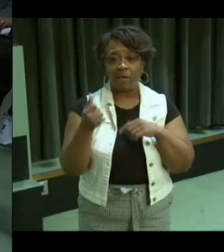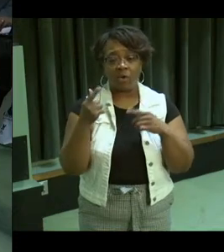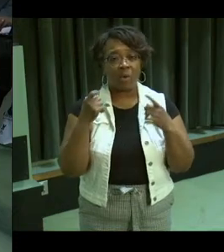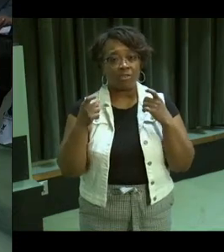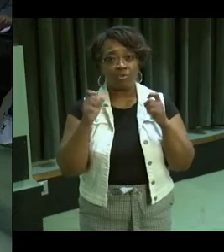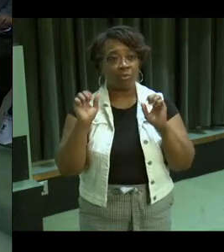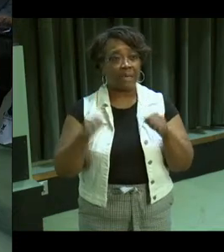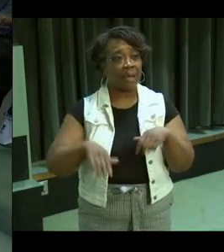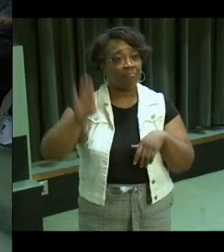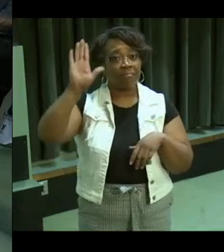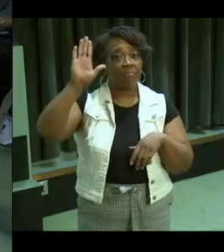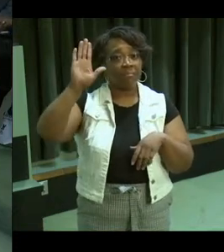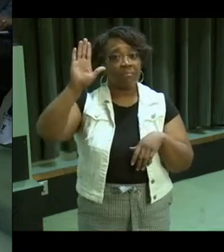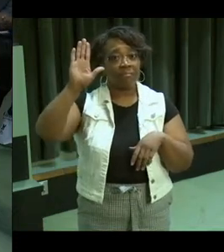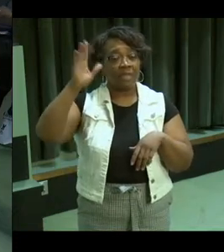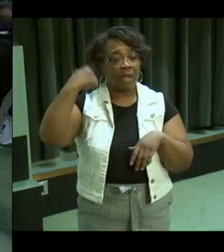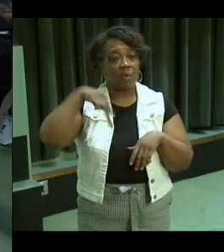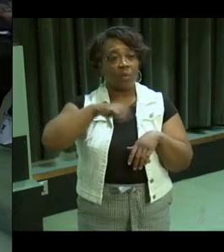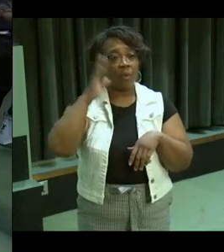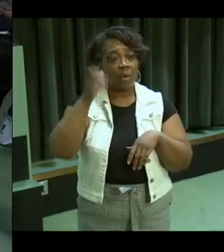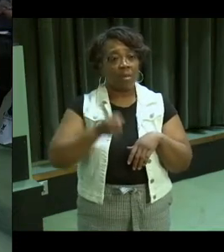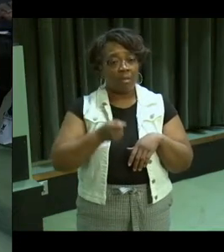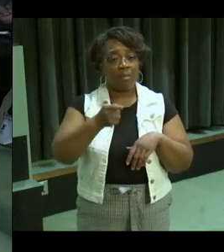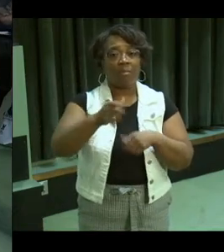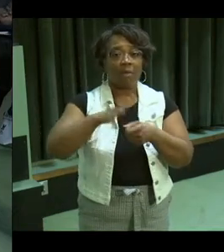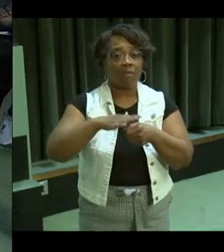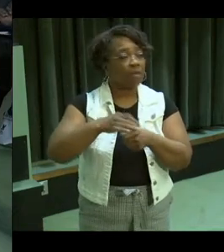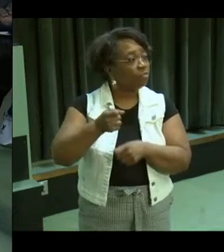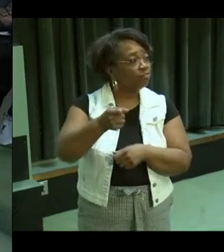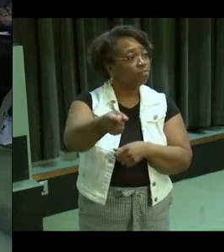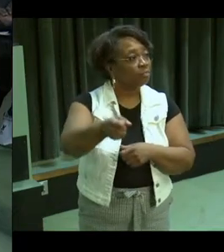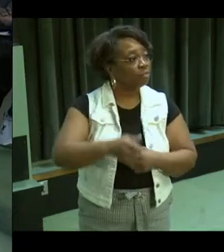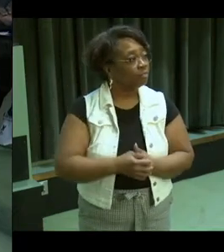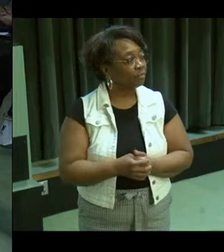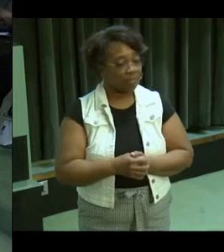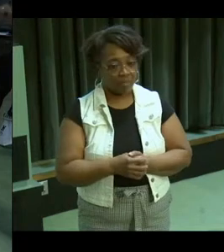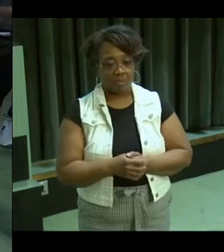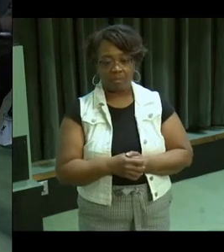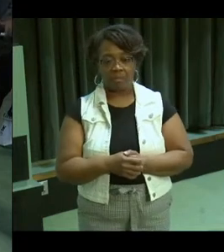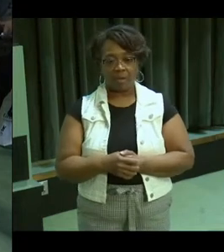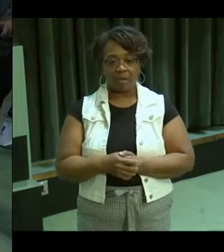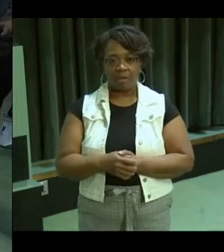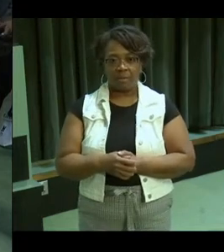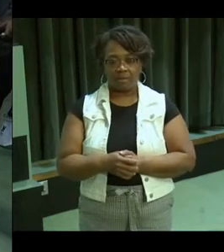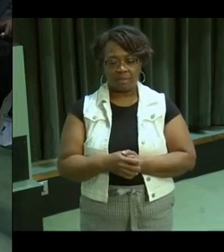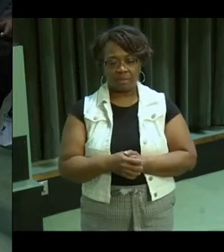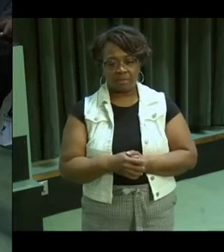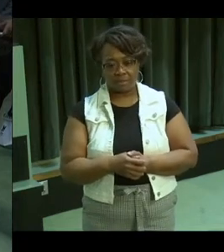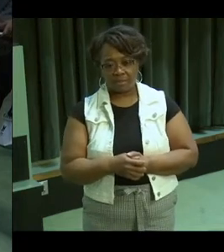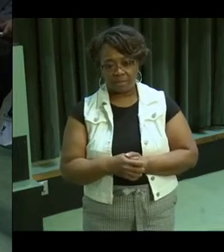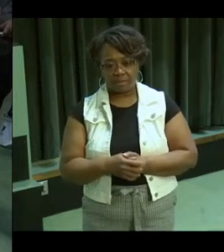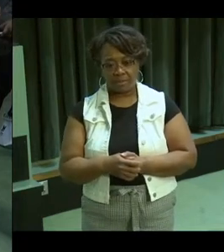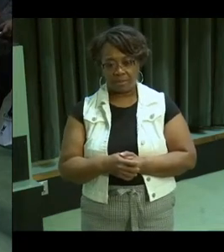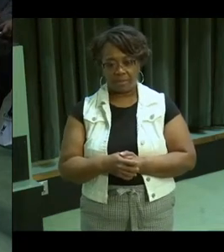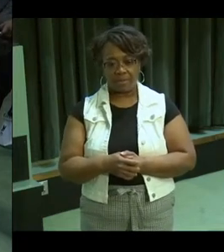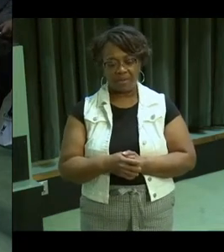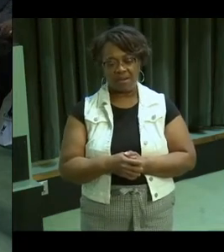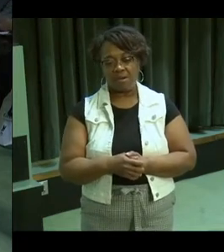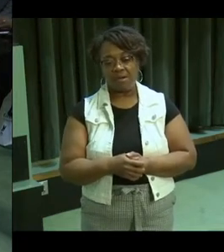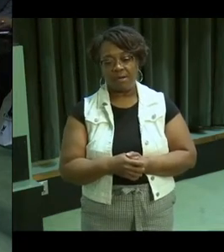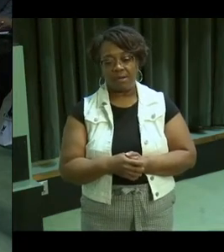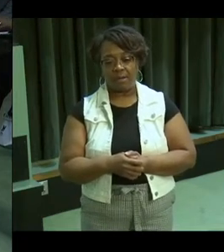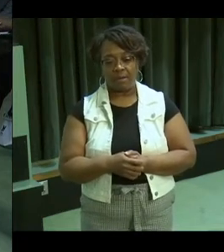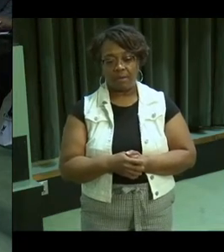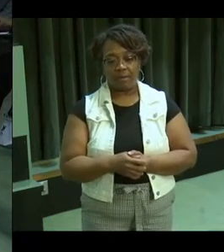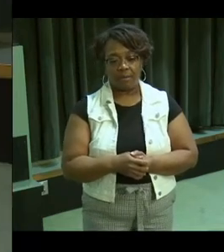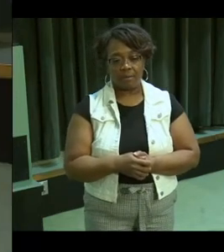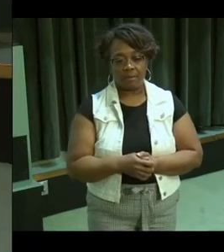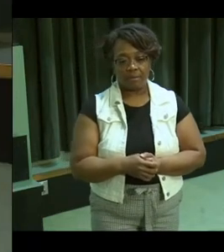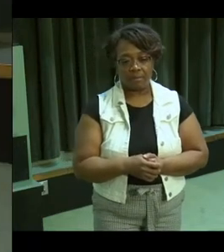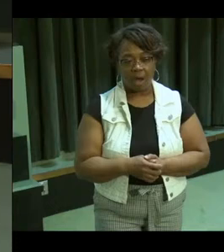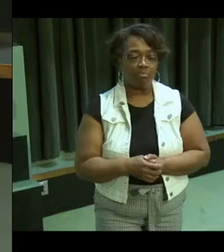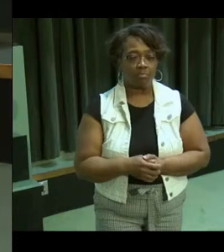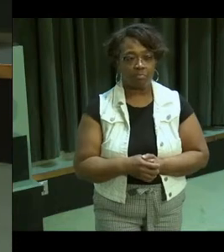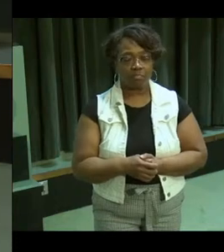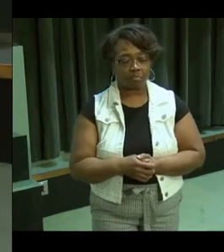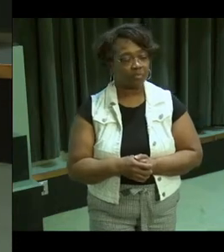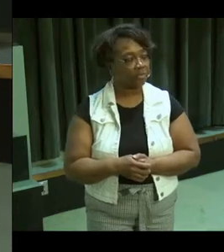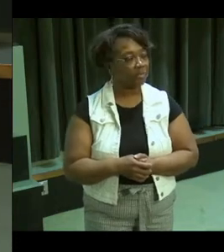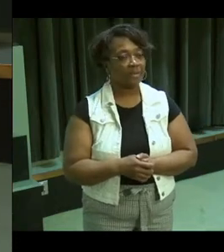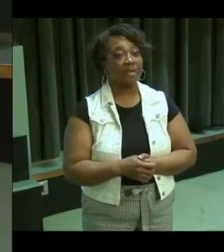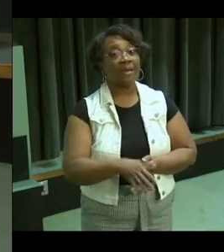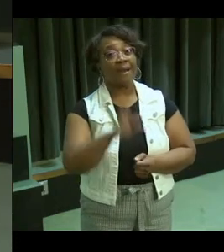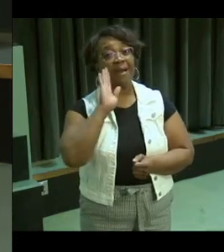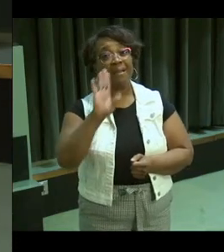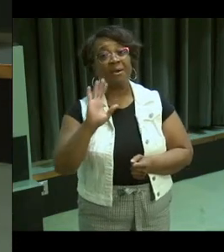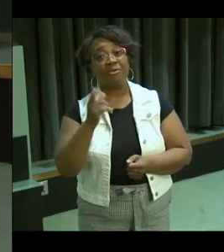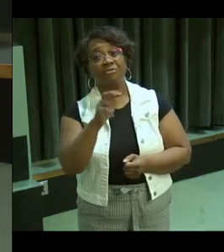have. So you can just raise your